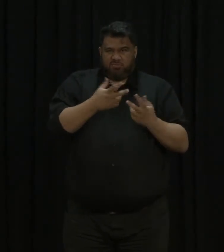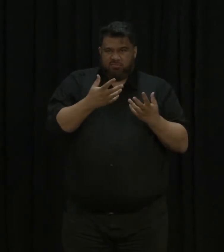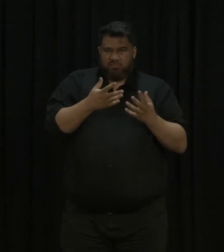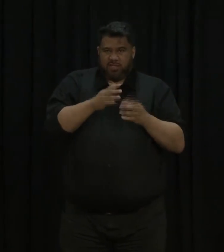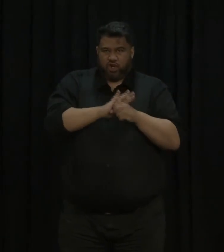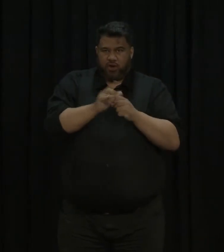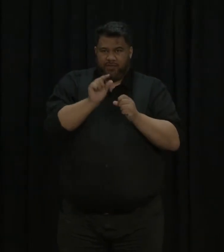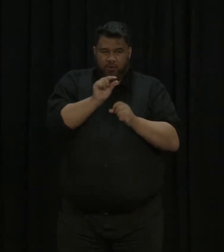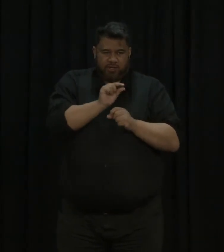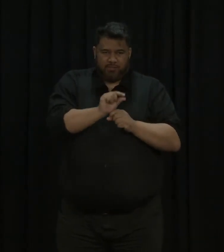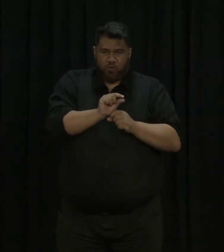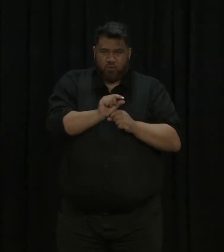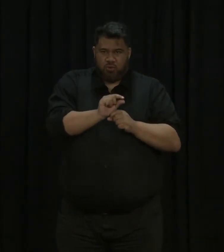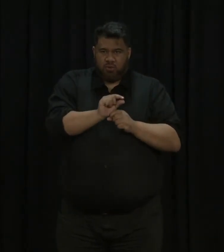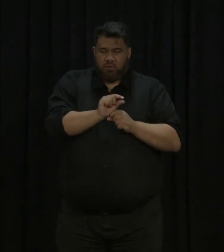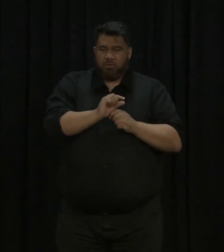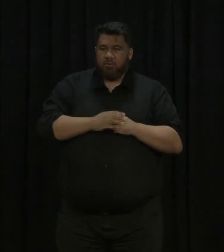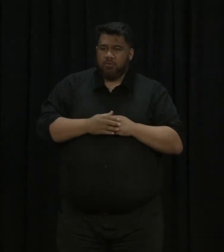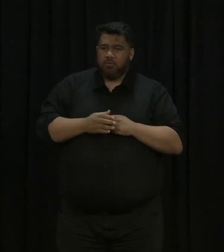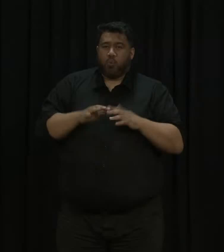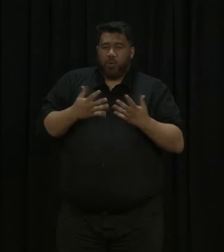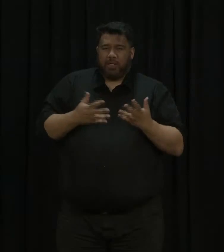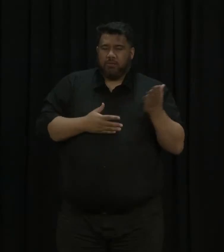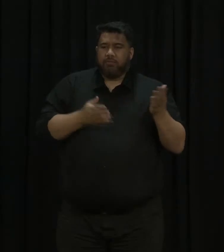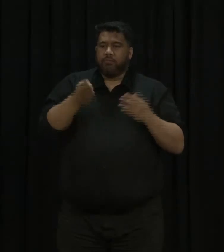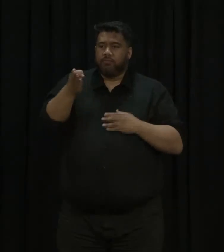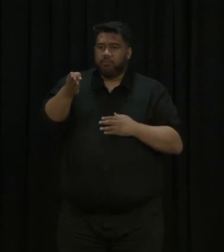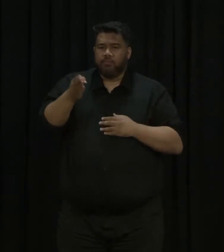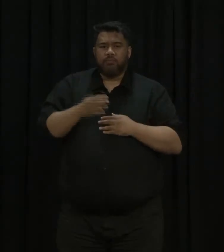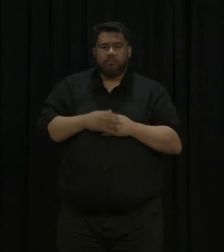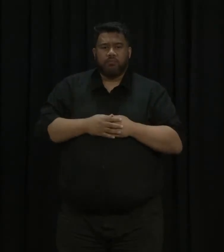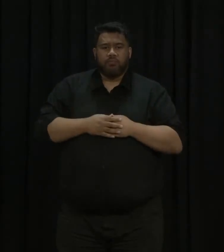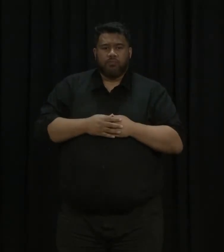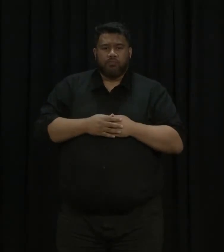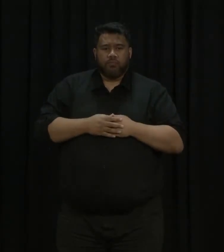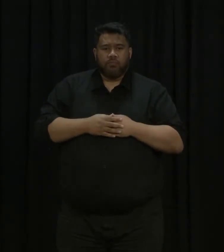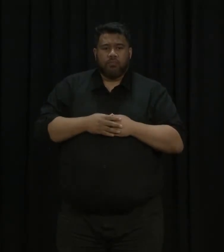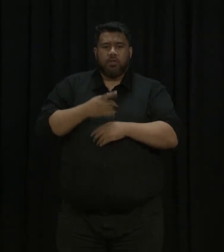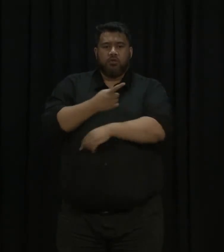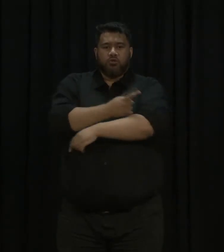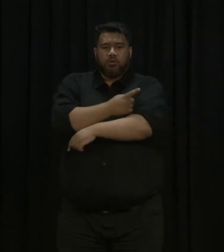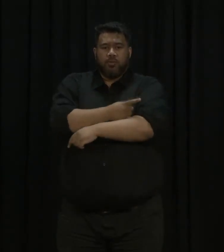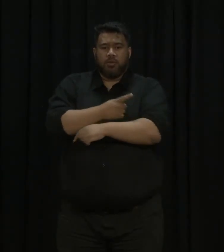viral material in the sample to get a whole sequencing. In terms of Doctor